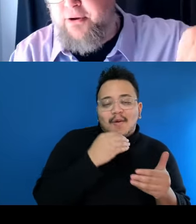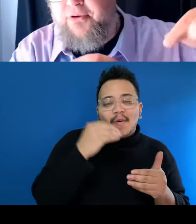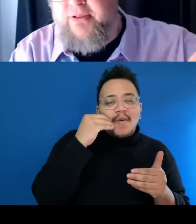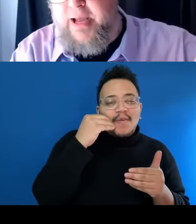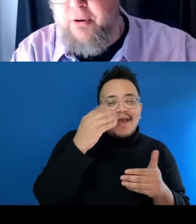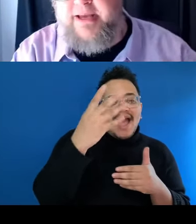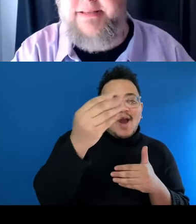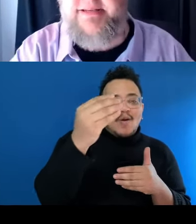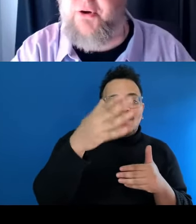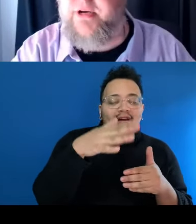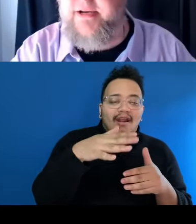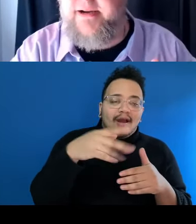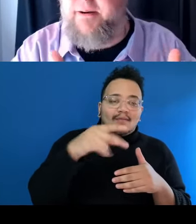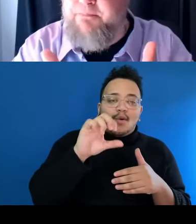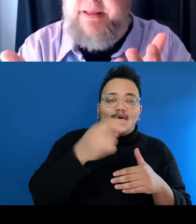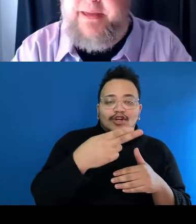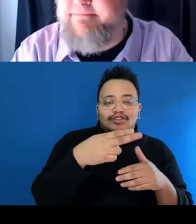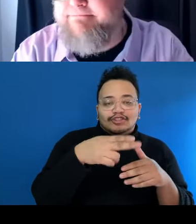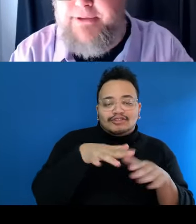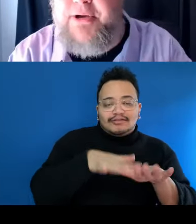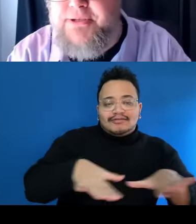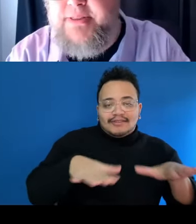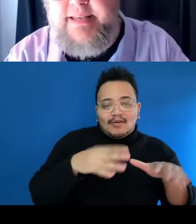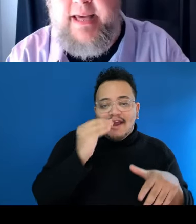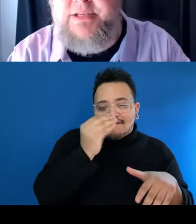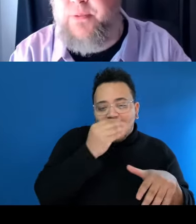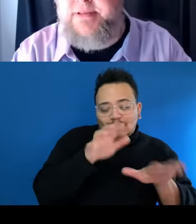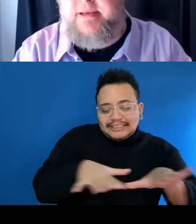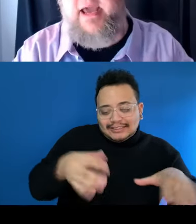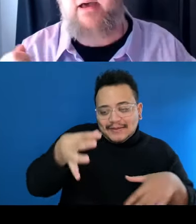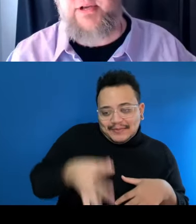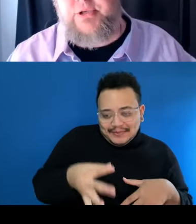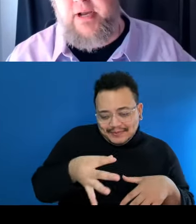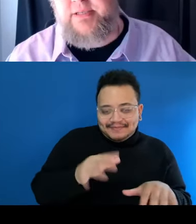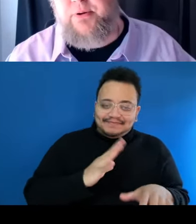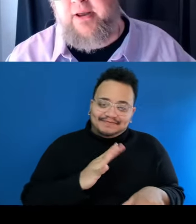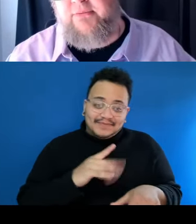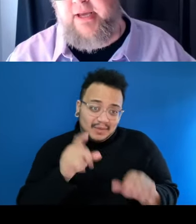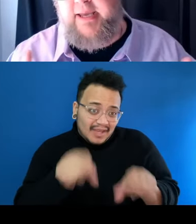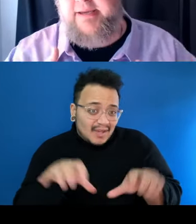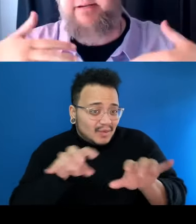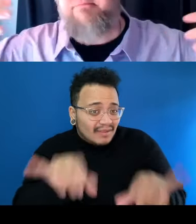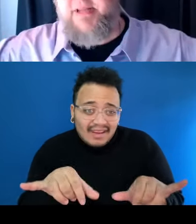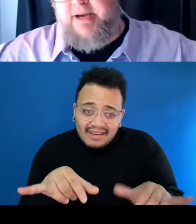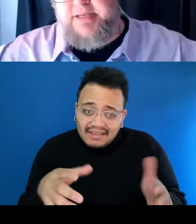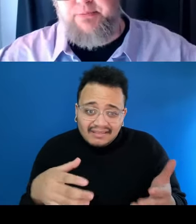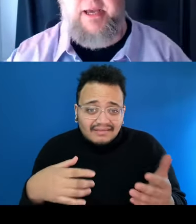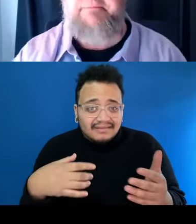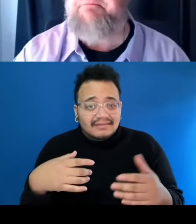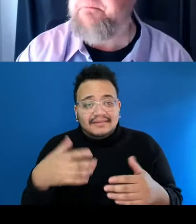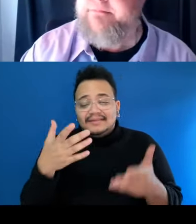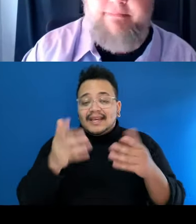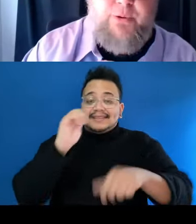in our little flower bed. So, like you could do things like that as well as like having a trans pride flag on display.